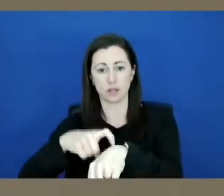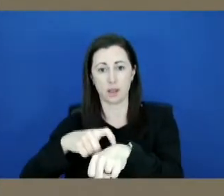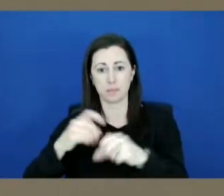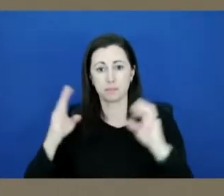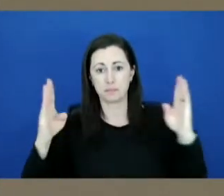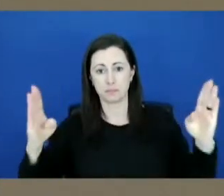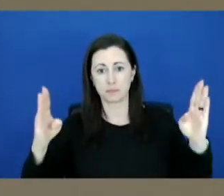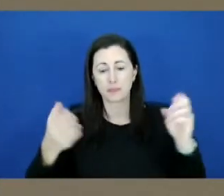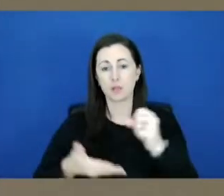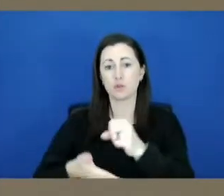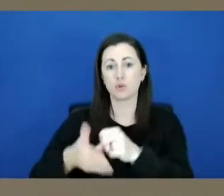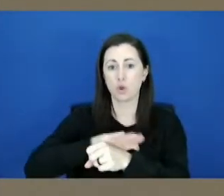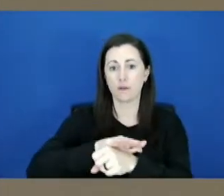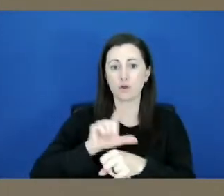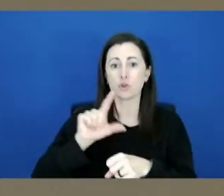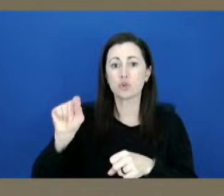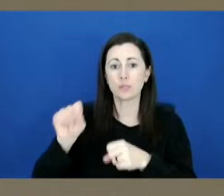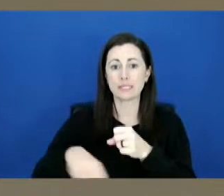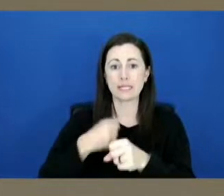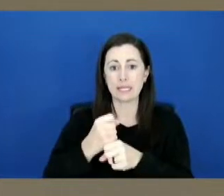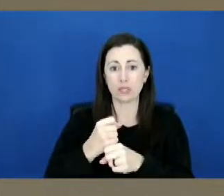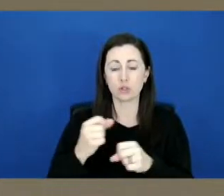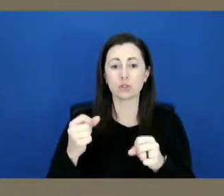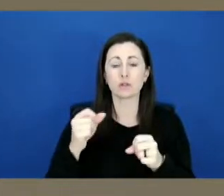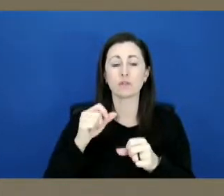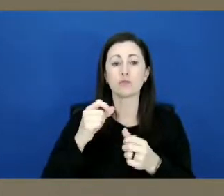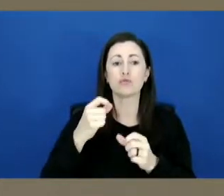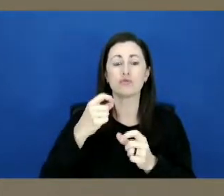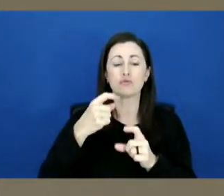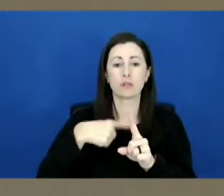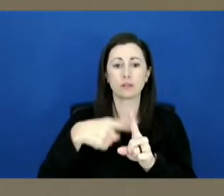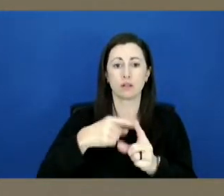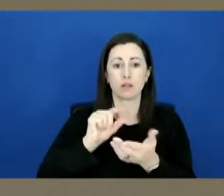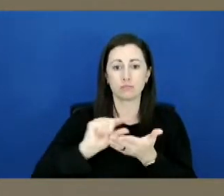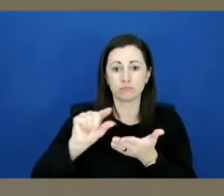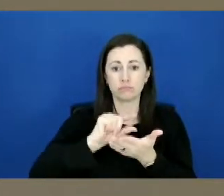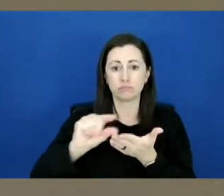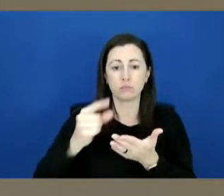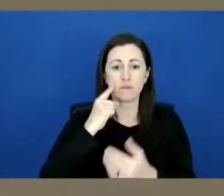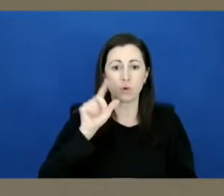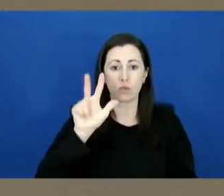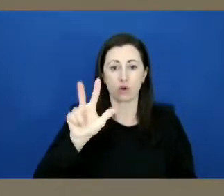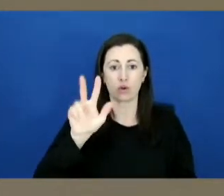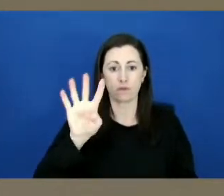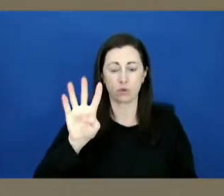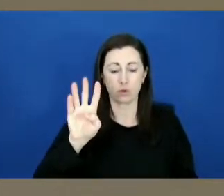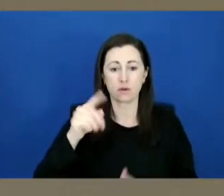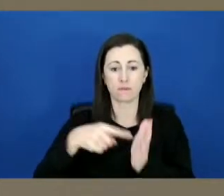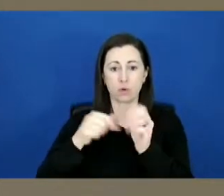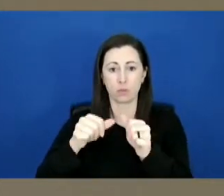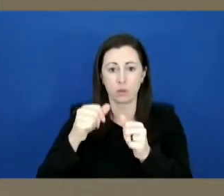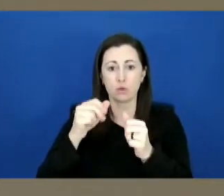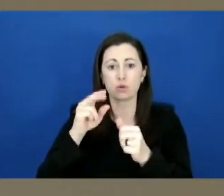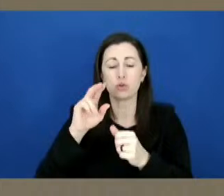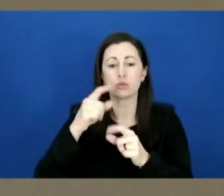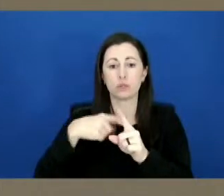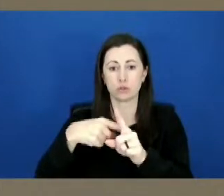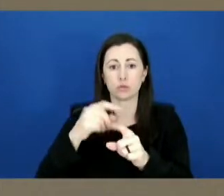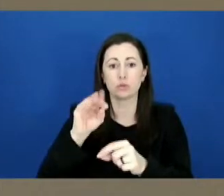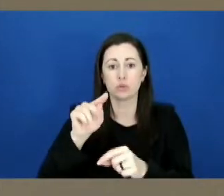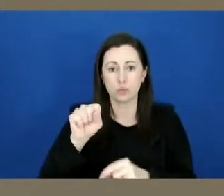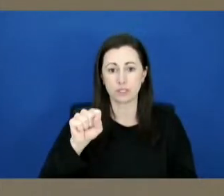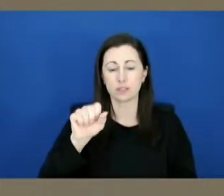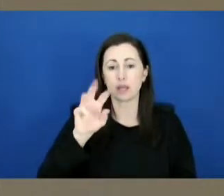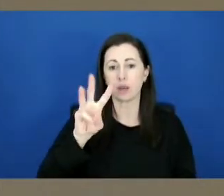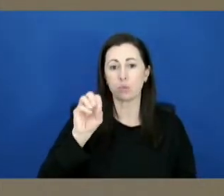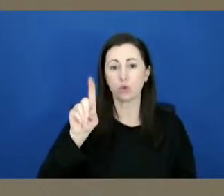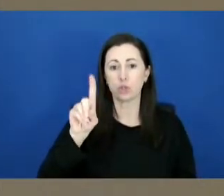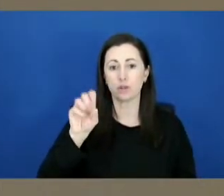$3,649,102 OVER A 20 YEAR PERIOD